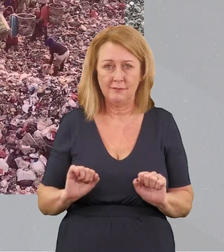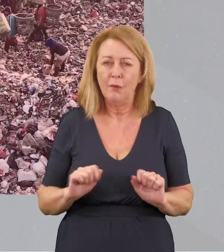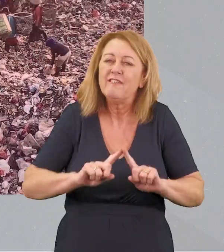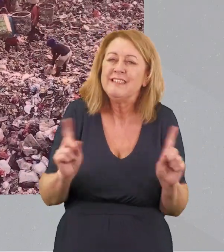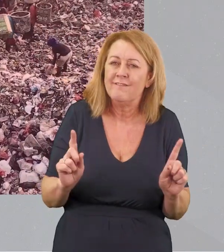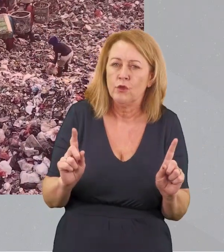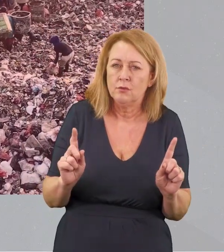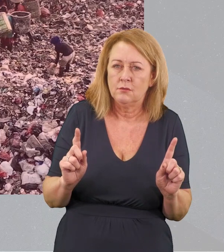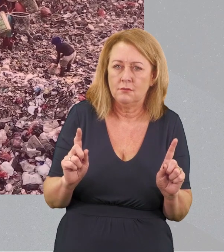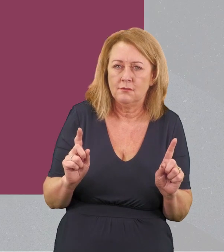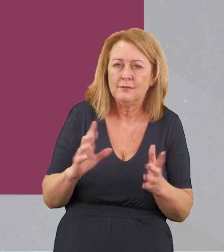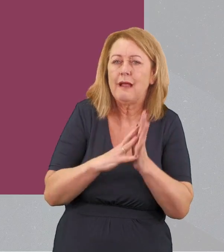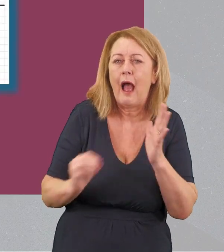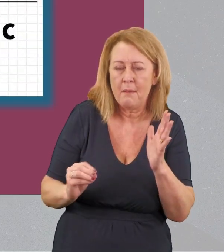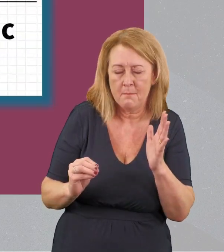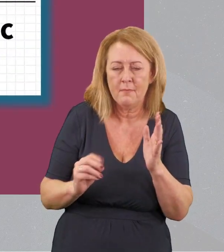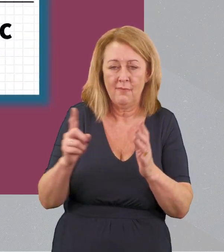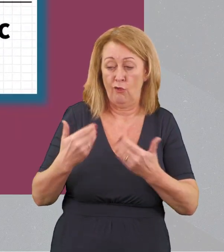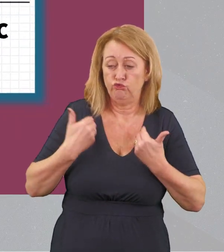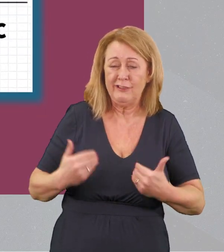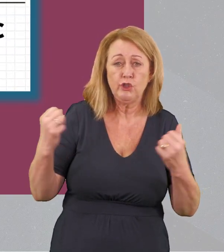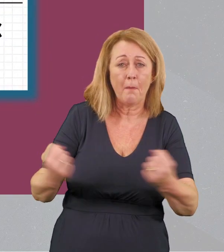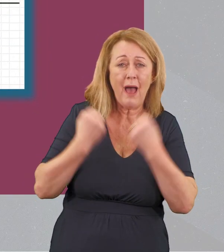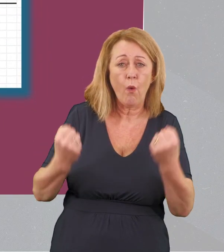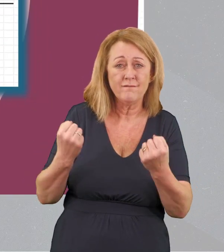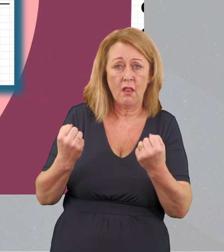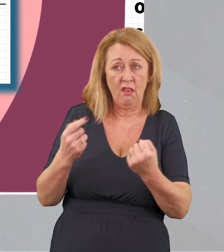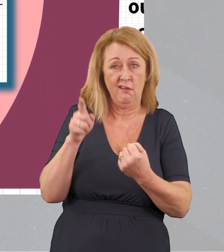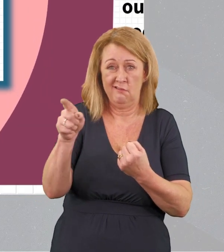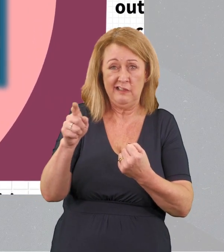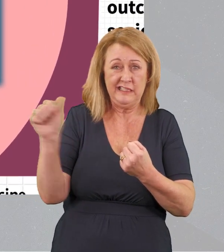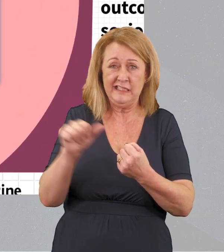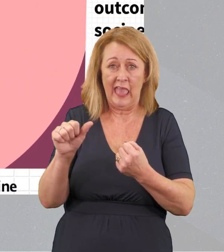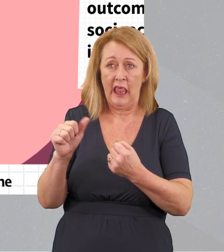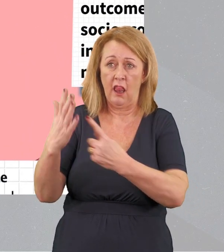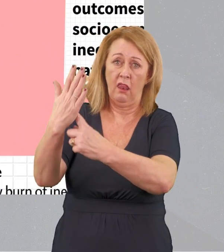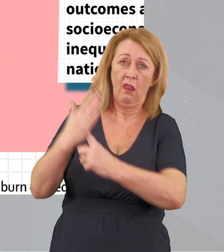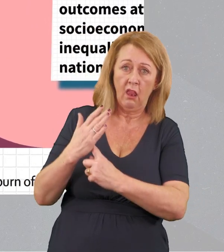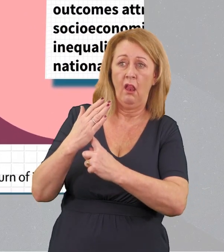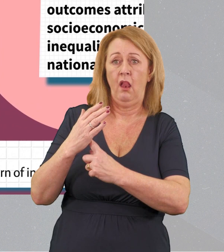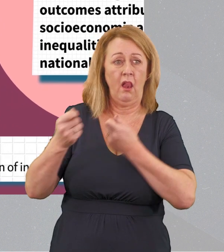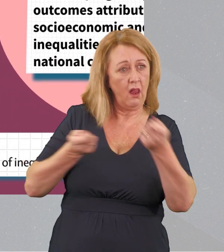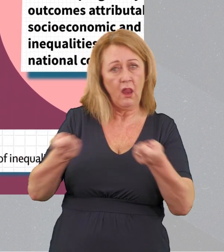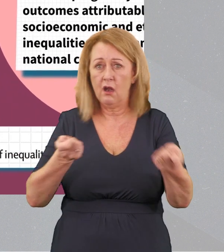We have a different kind of colonialism. The rich and the powerful still dominate in this world